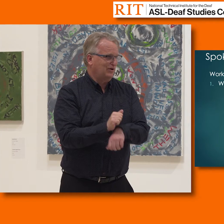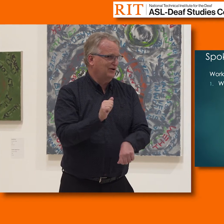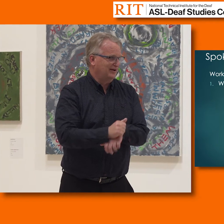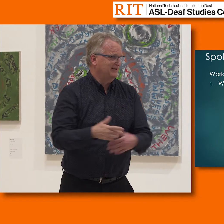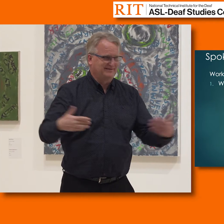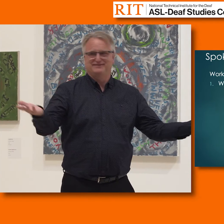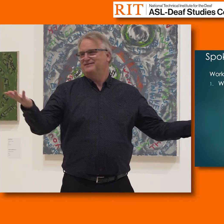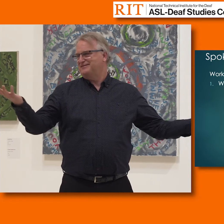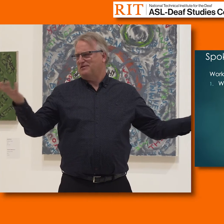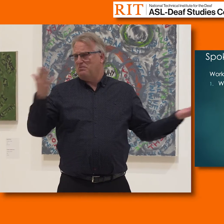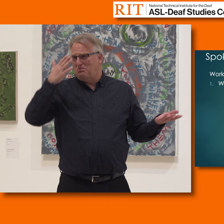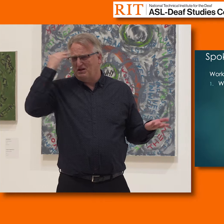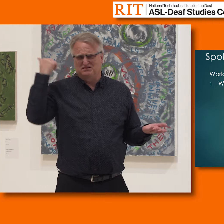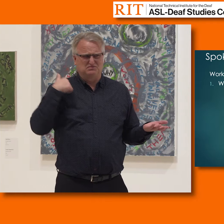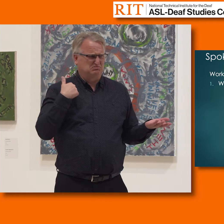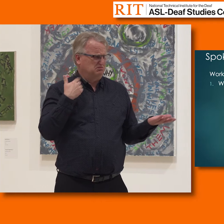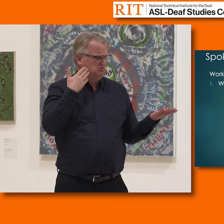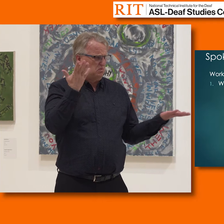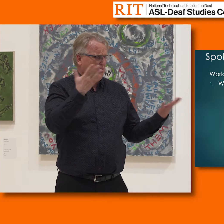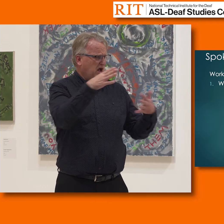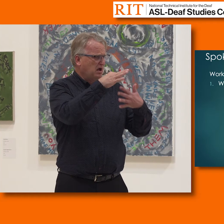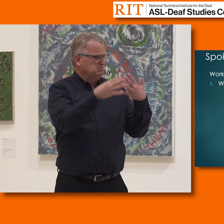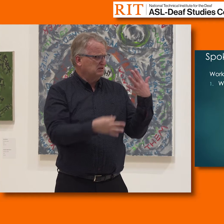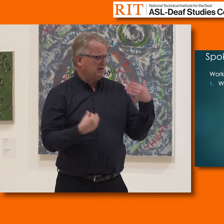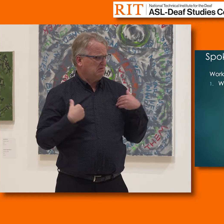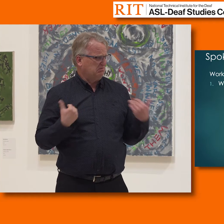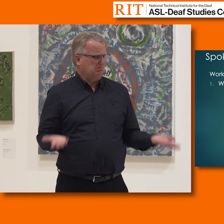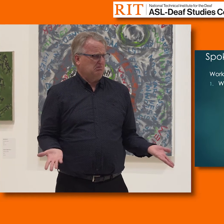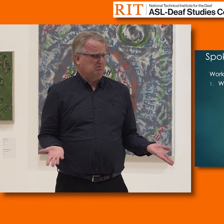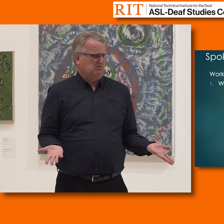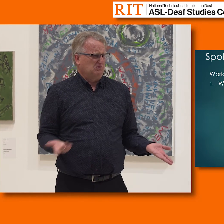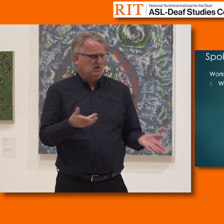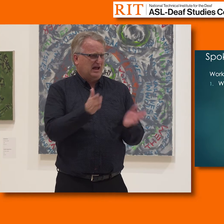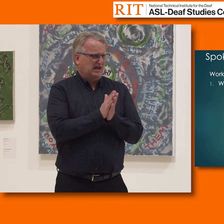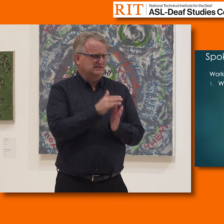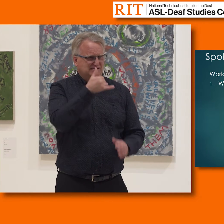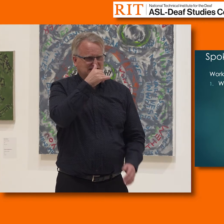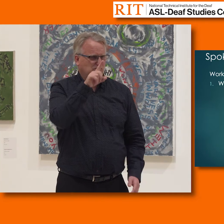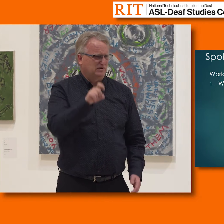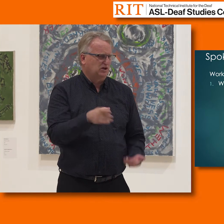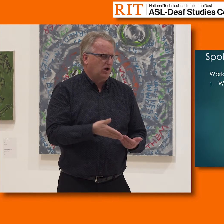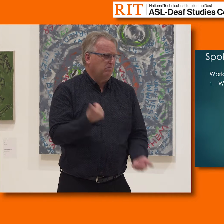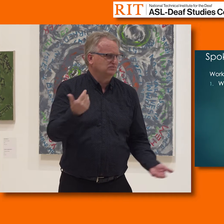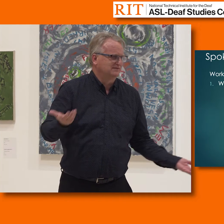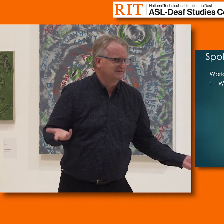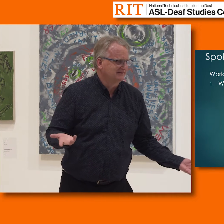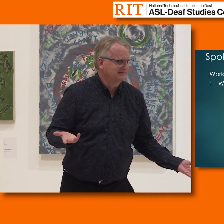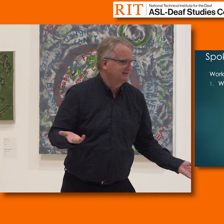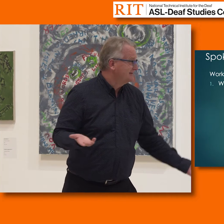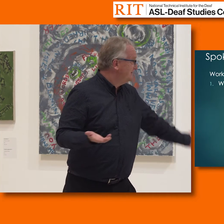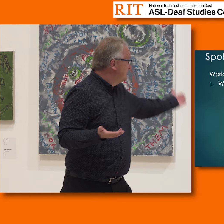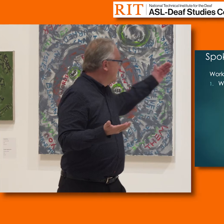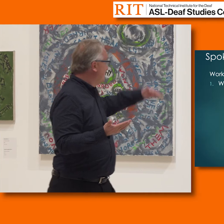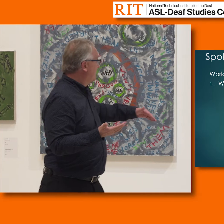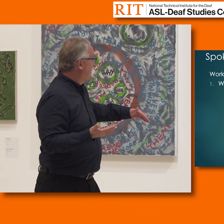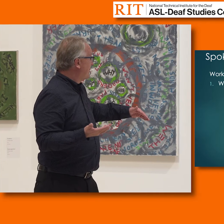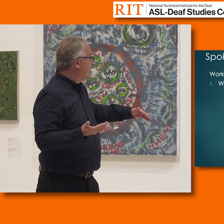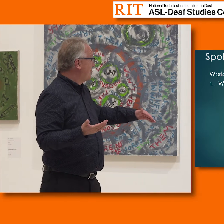Whatever you do is typically fine for them. That's their expectation. They may not even know they have options. And so, it feels like a silly question.